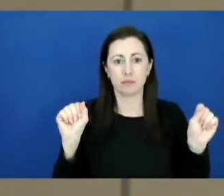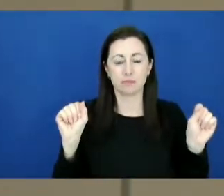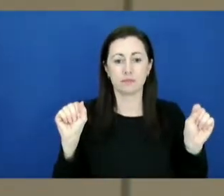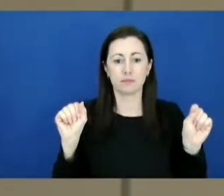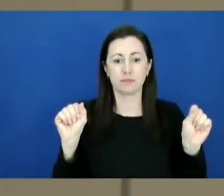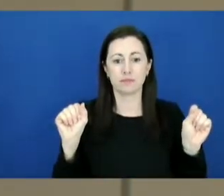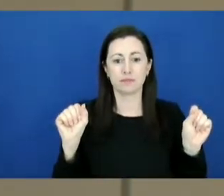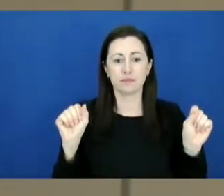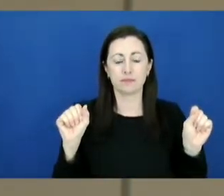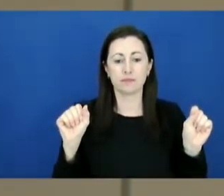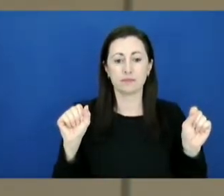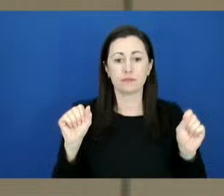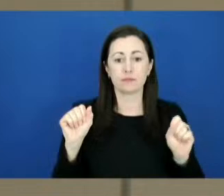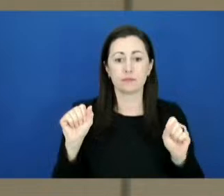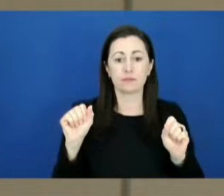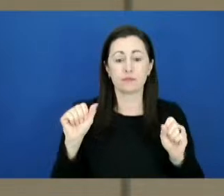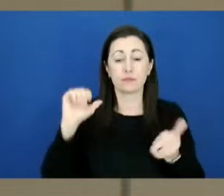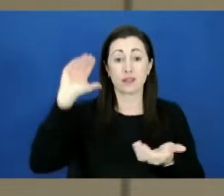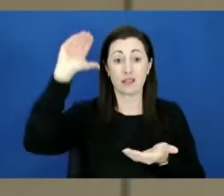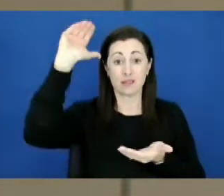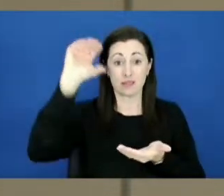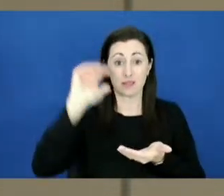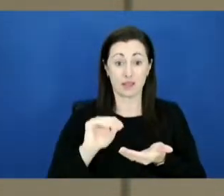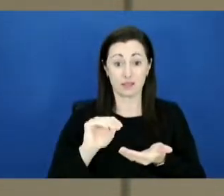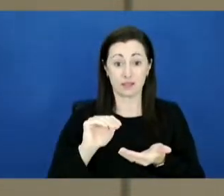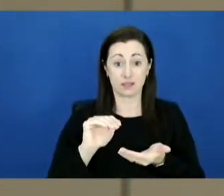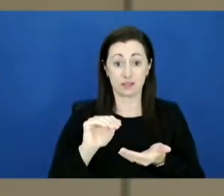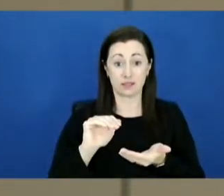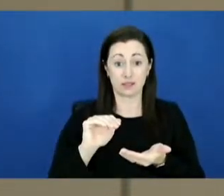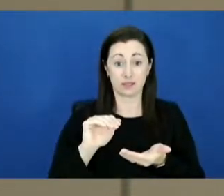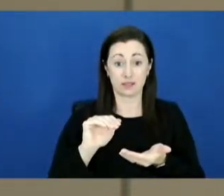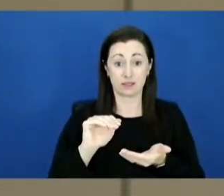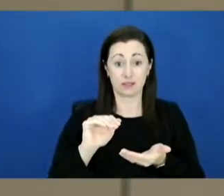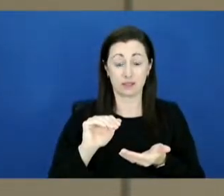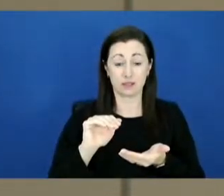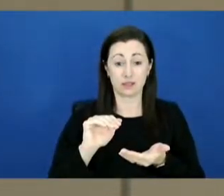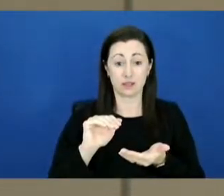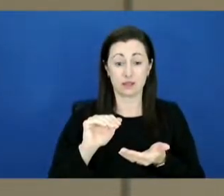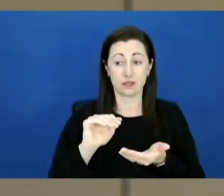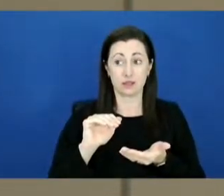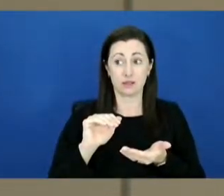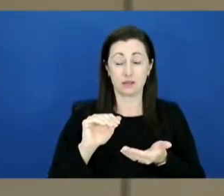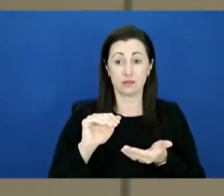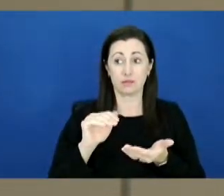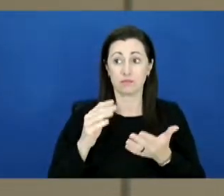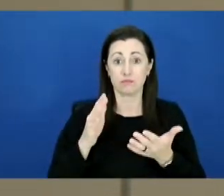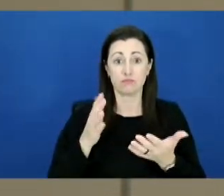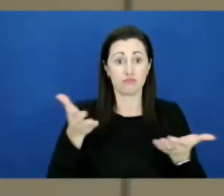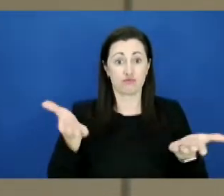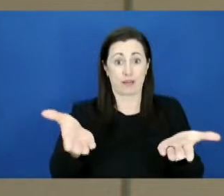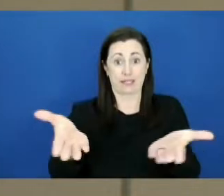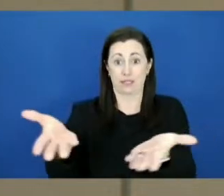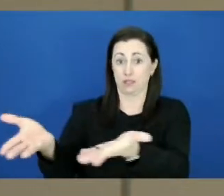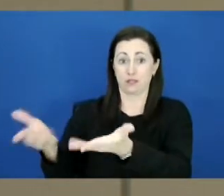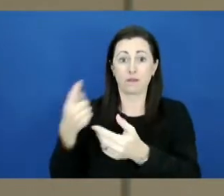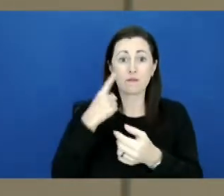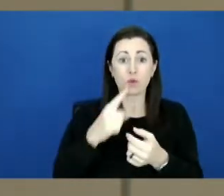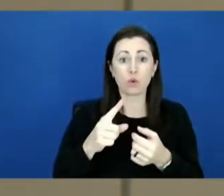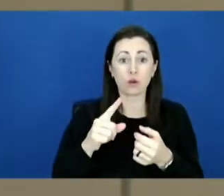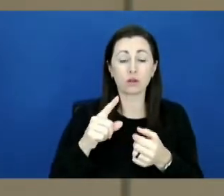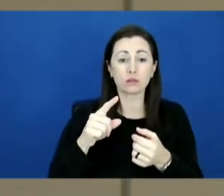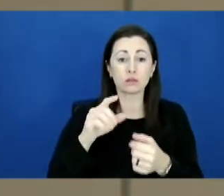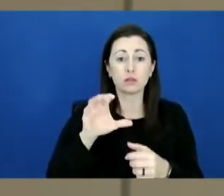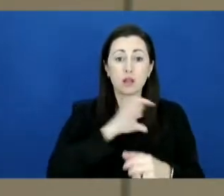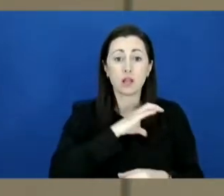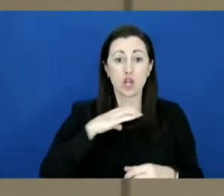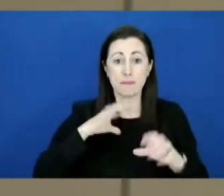I'M CONCERNED ABOUT BOATING